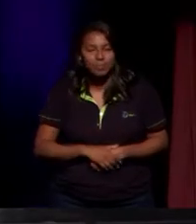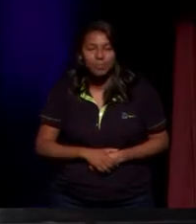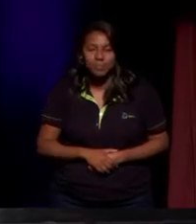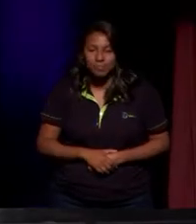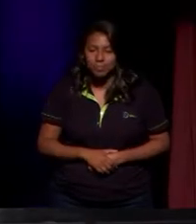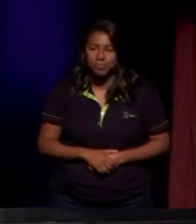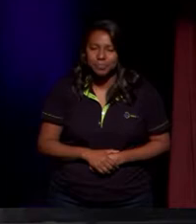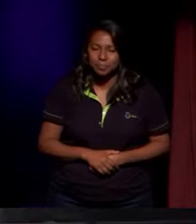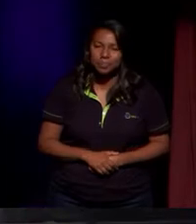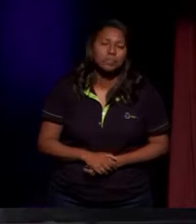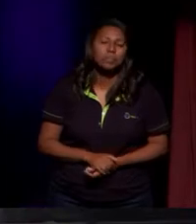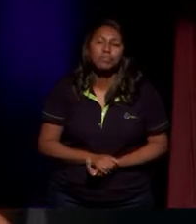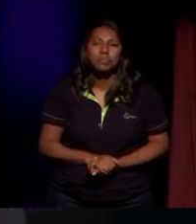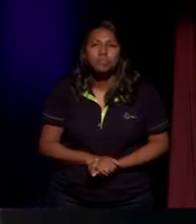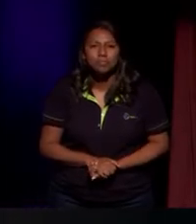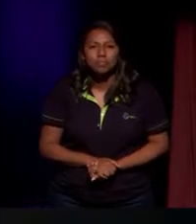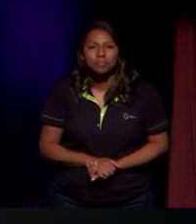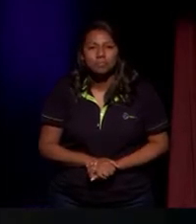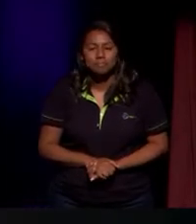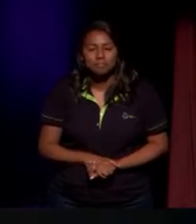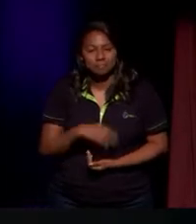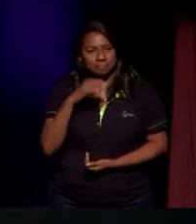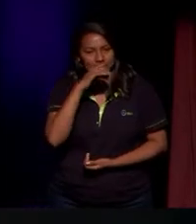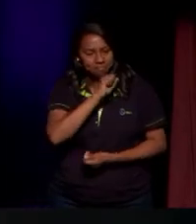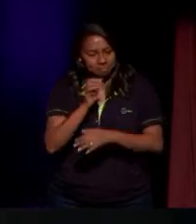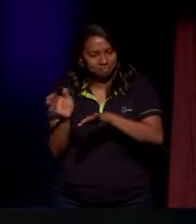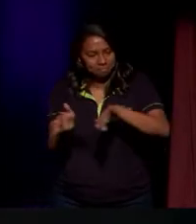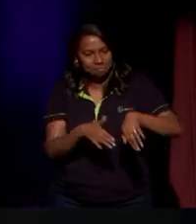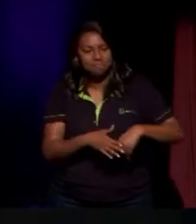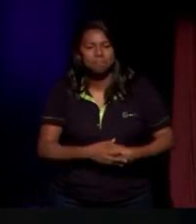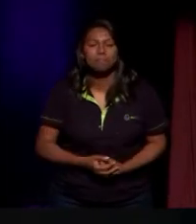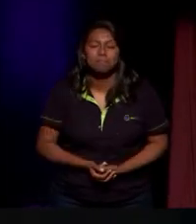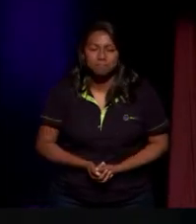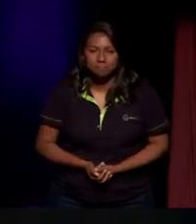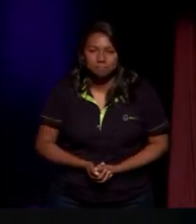just pass fast here, here is already the Civil War,